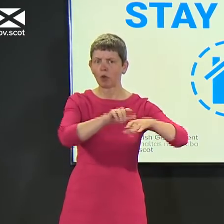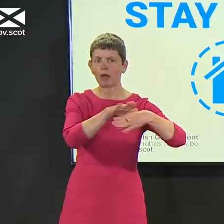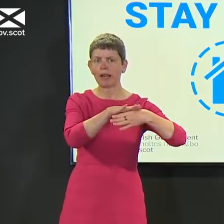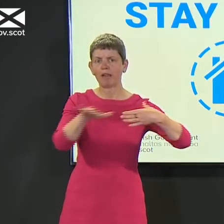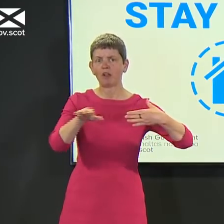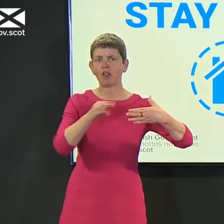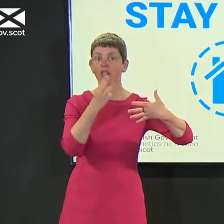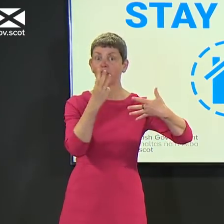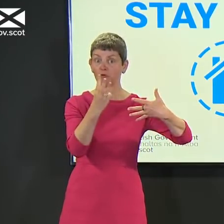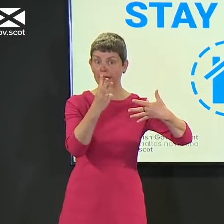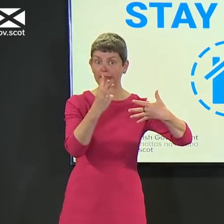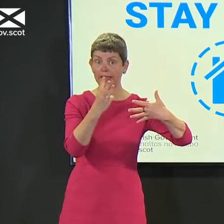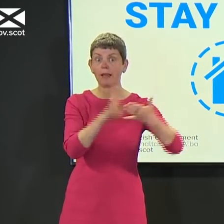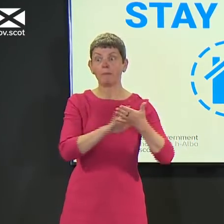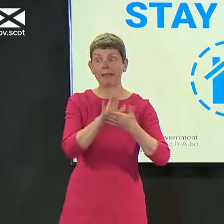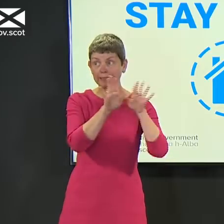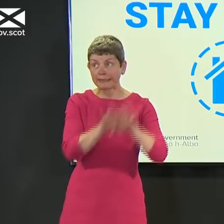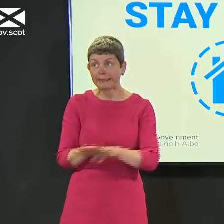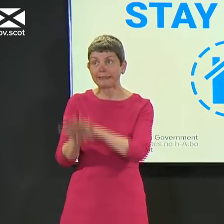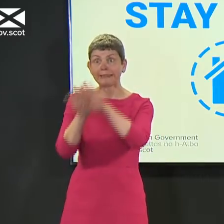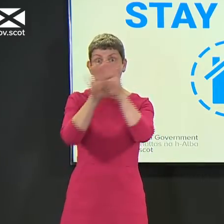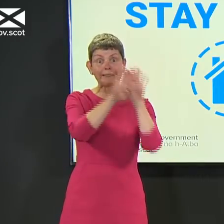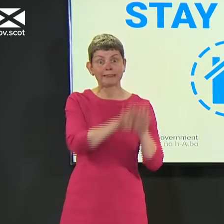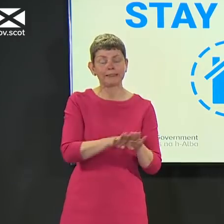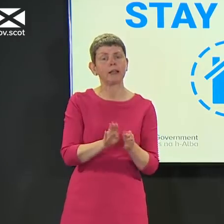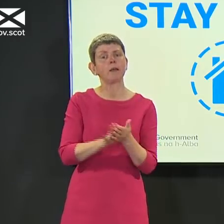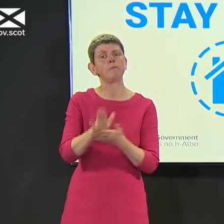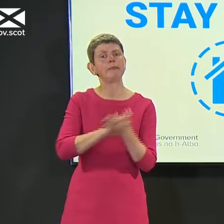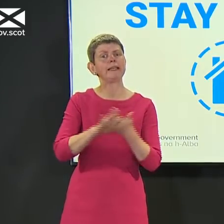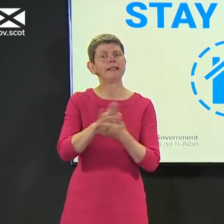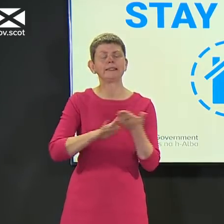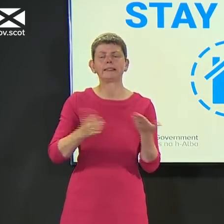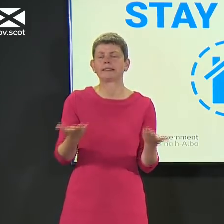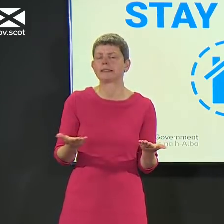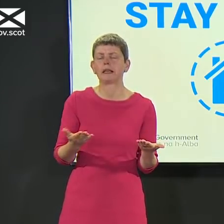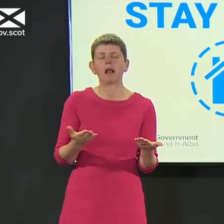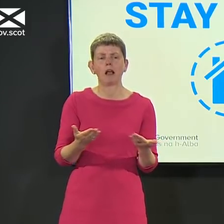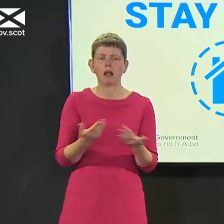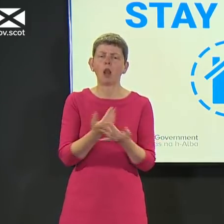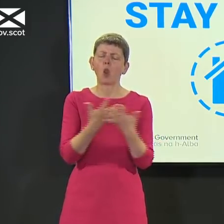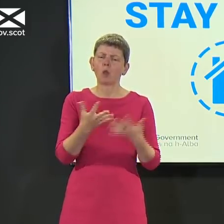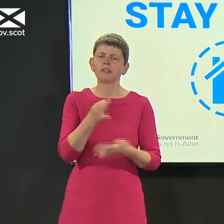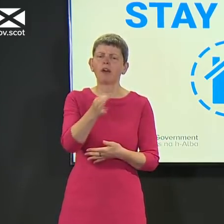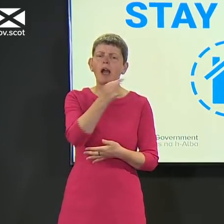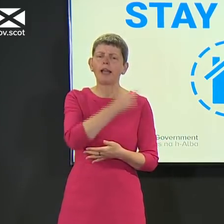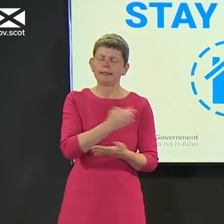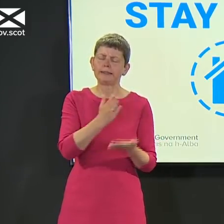so that travel and therefore parts of the economy that so many islanders rely on can operate more